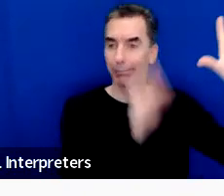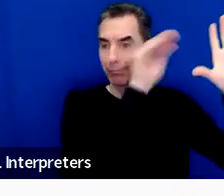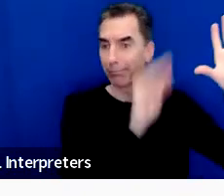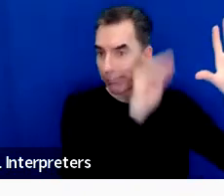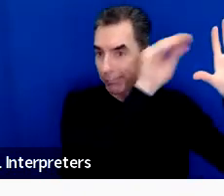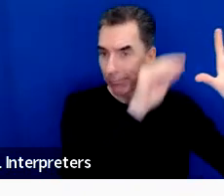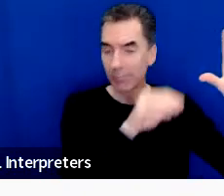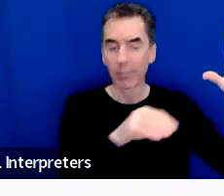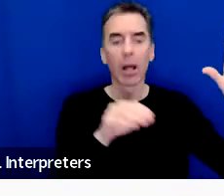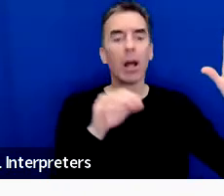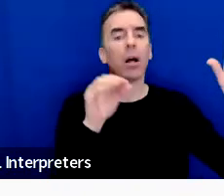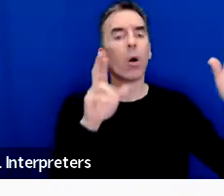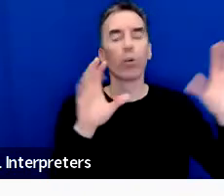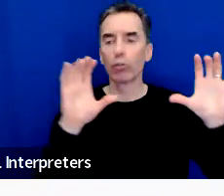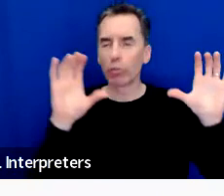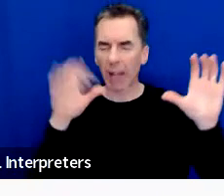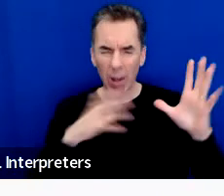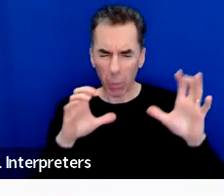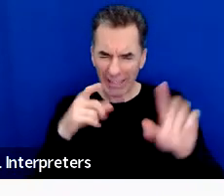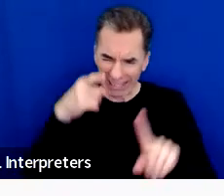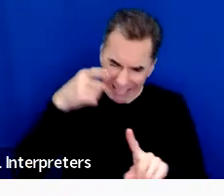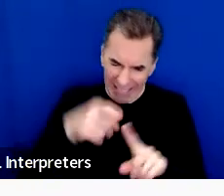So if they wanted to search for a specific term,